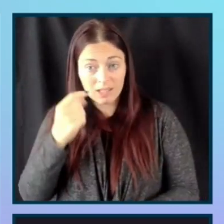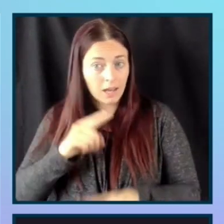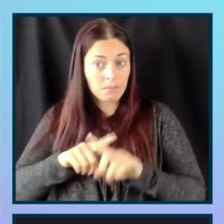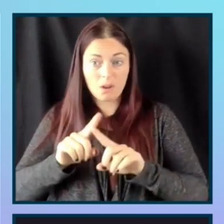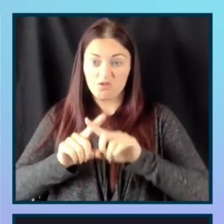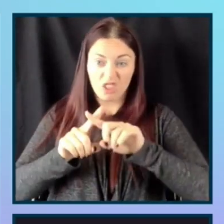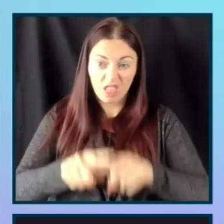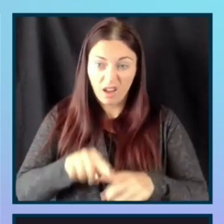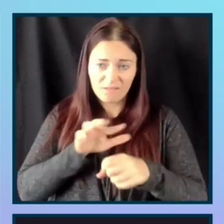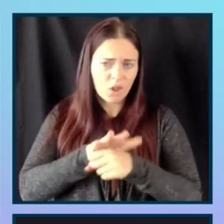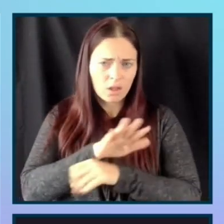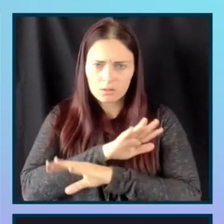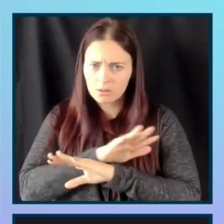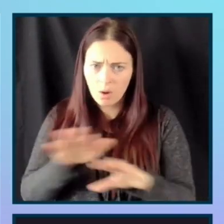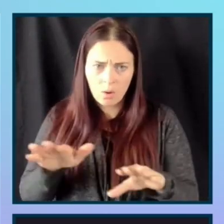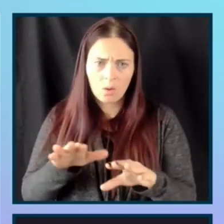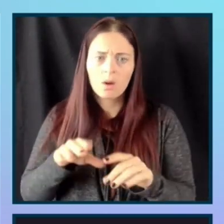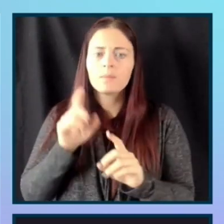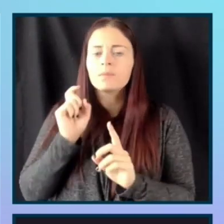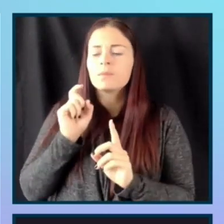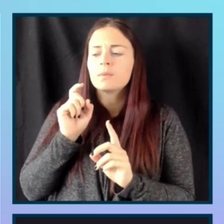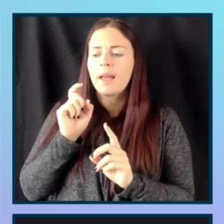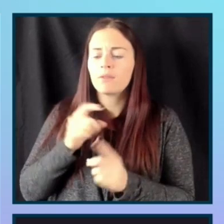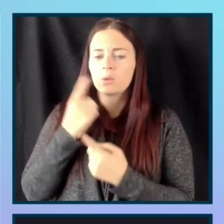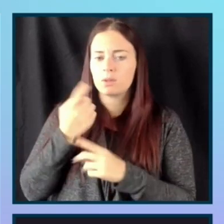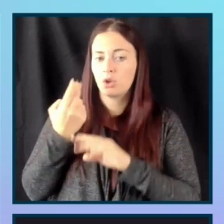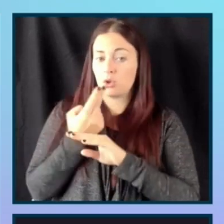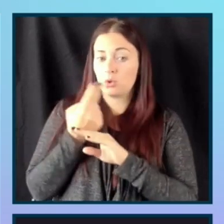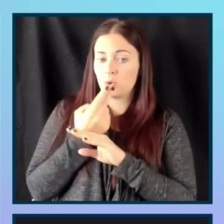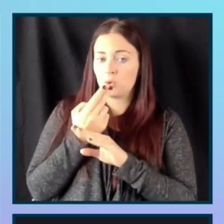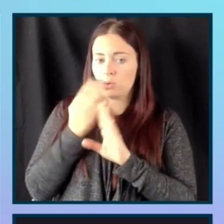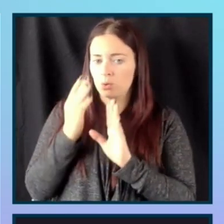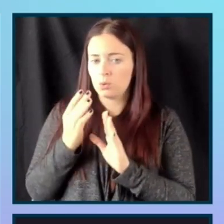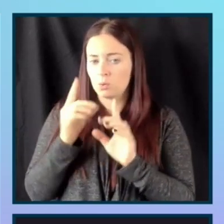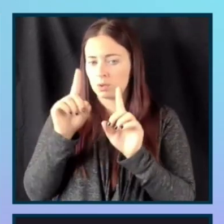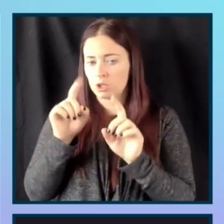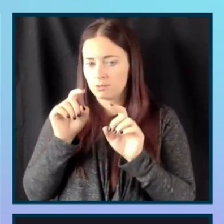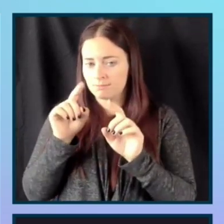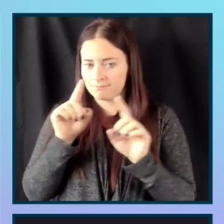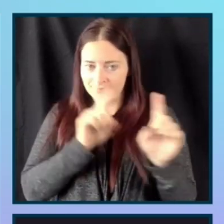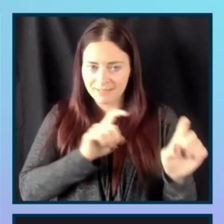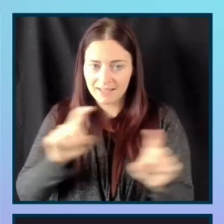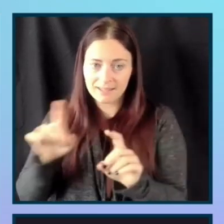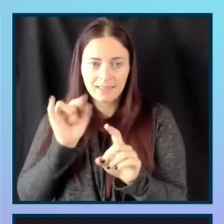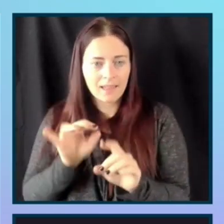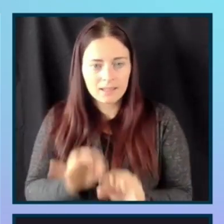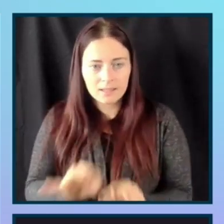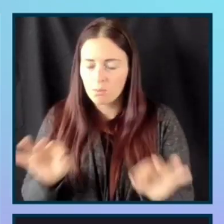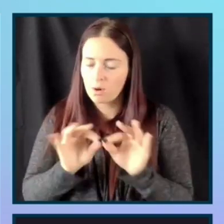User testing on small sample sizes is simply opinion. A/B testing and A/B testing tools